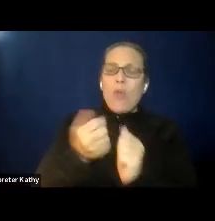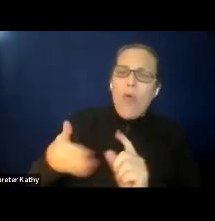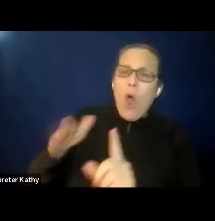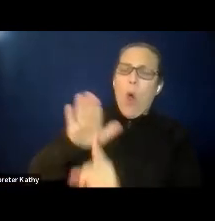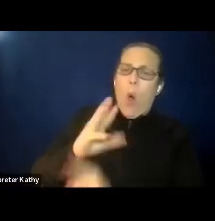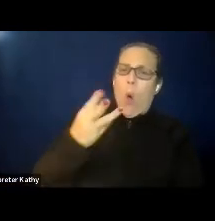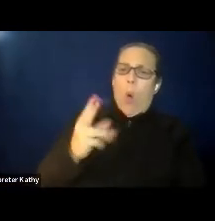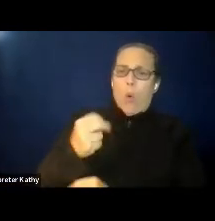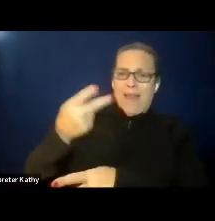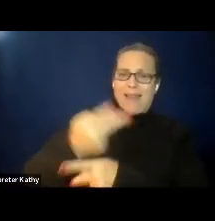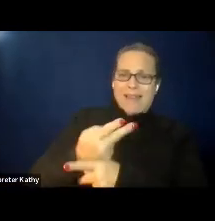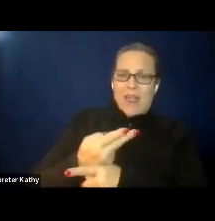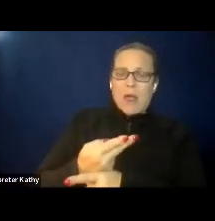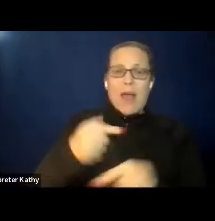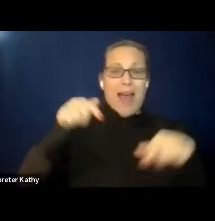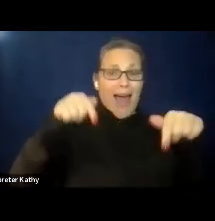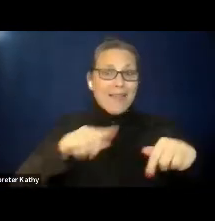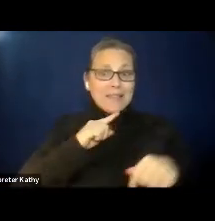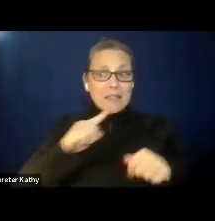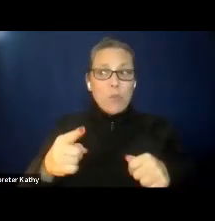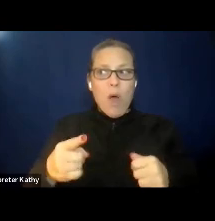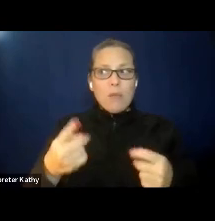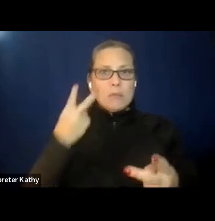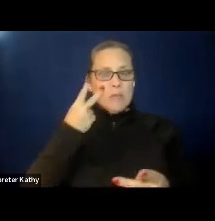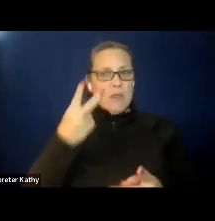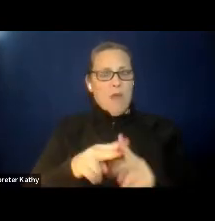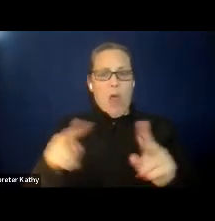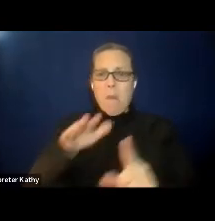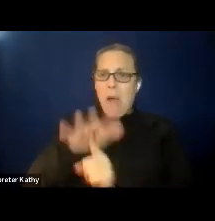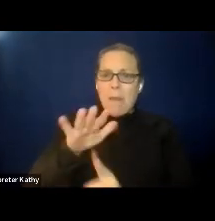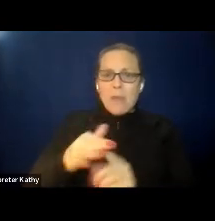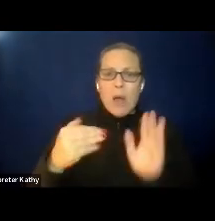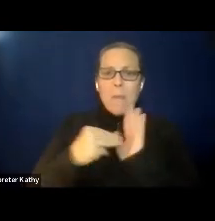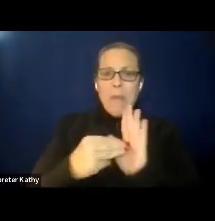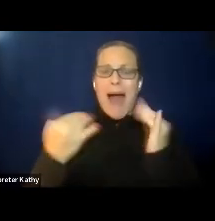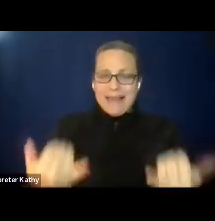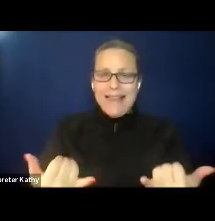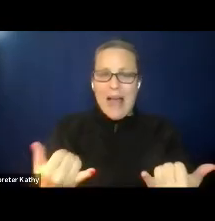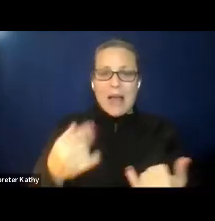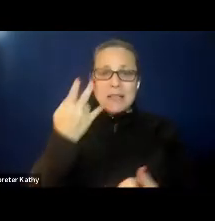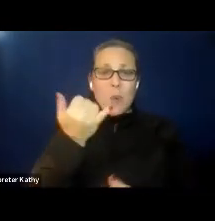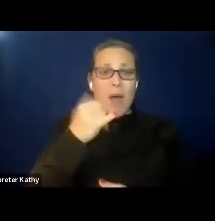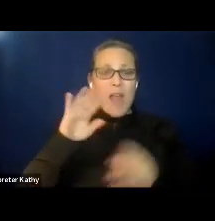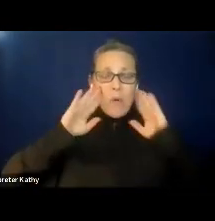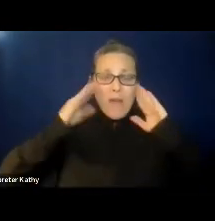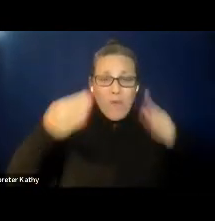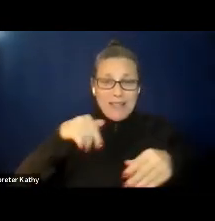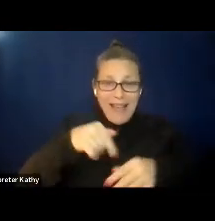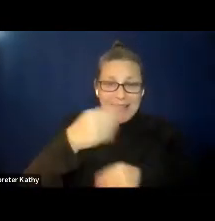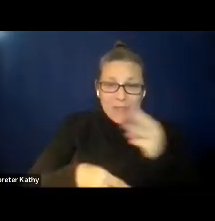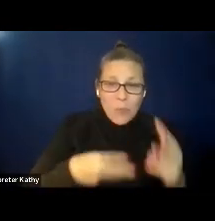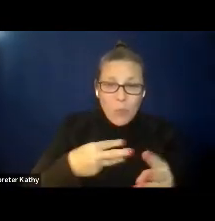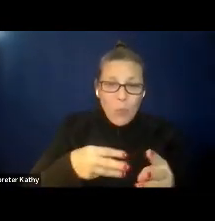collaborator in their own care. So this is the dominant model that we're dealing with, right and you can see why